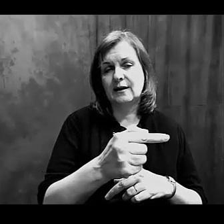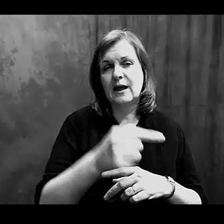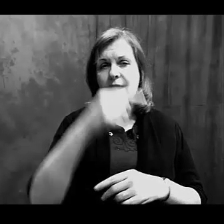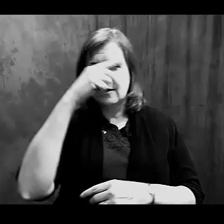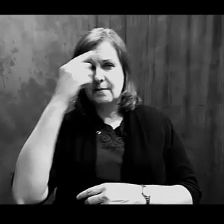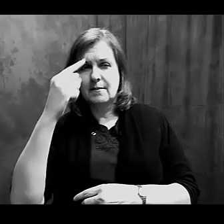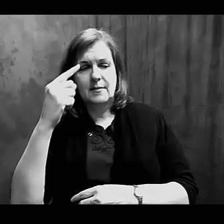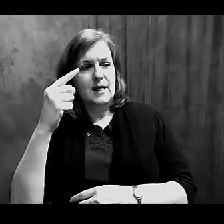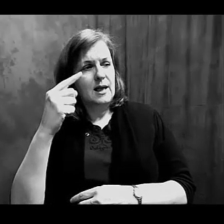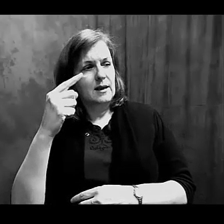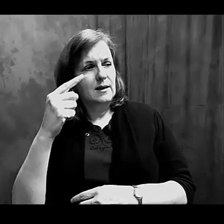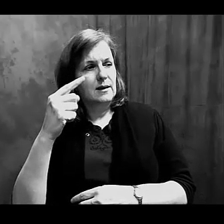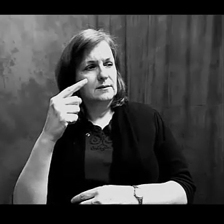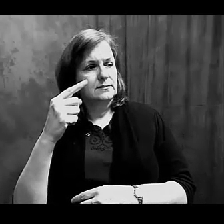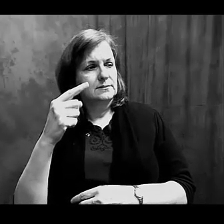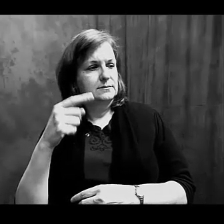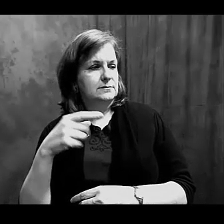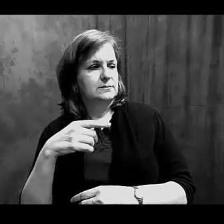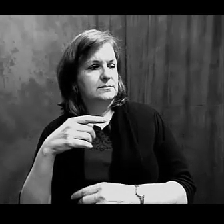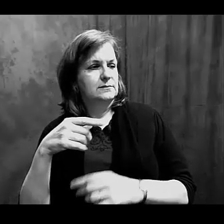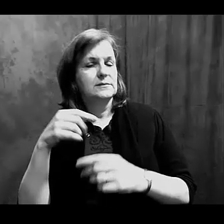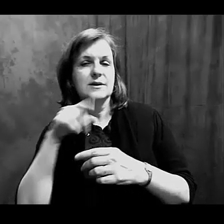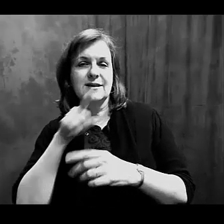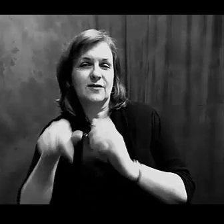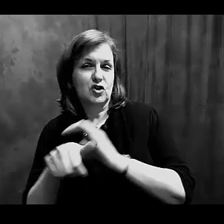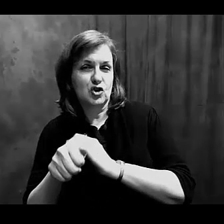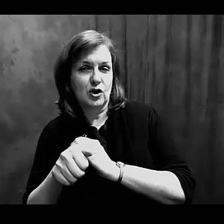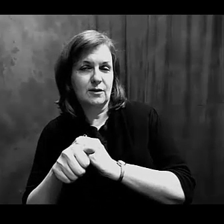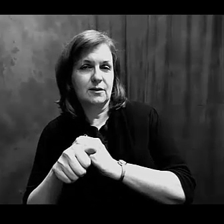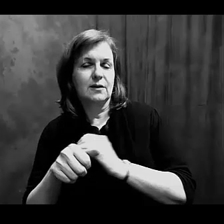and the red line is a buoy or a drifter